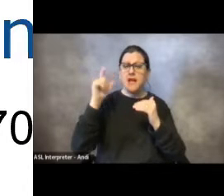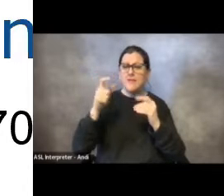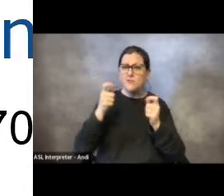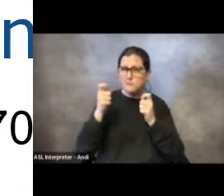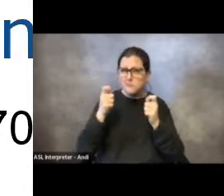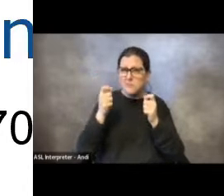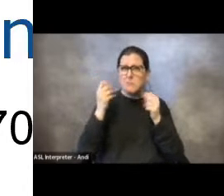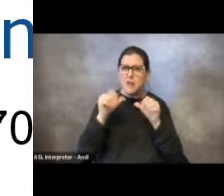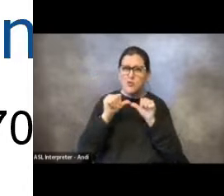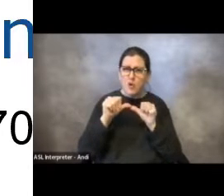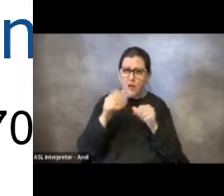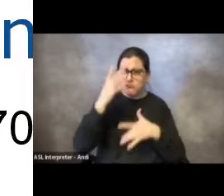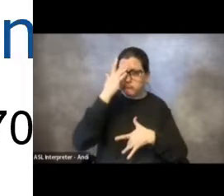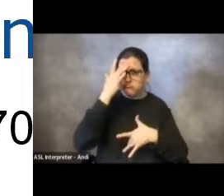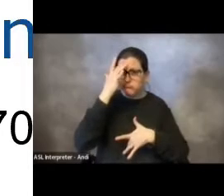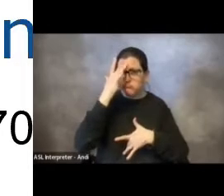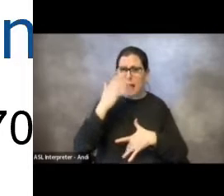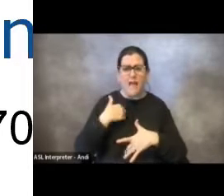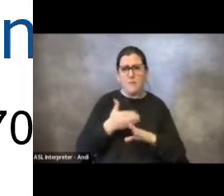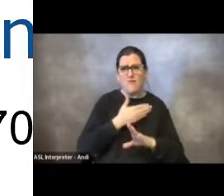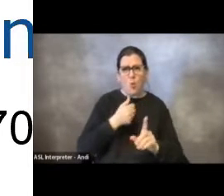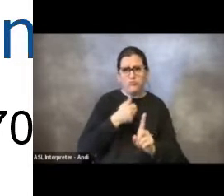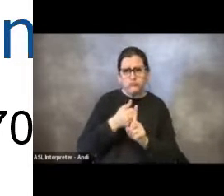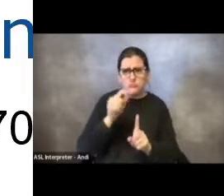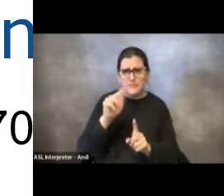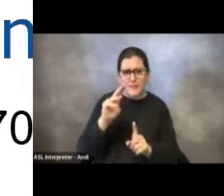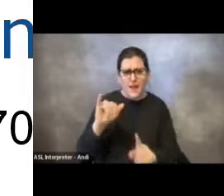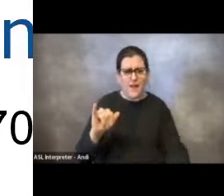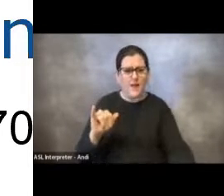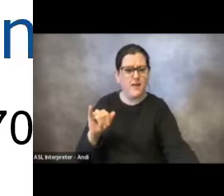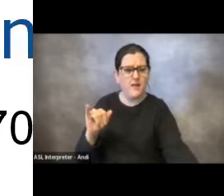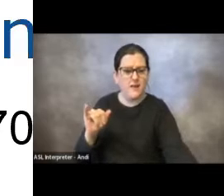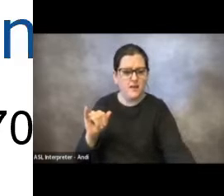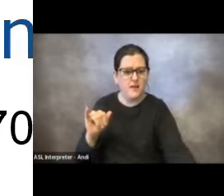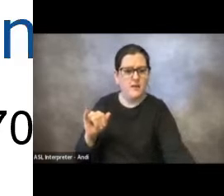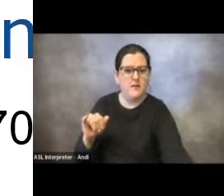chronic conditions even prior to sustaining the traumatic brain injury. Older adults are